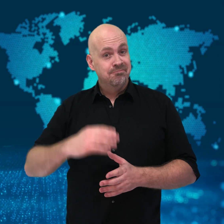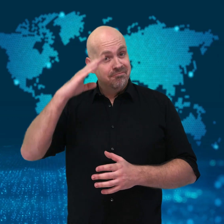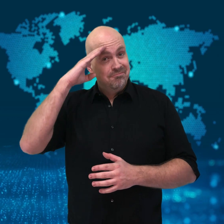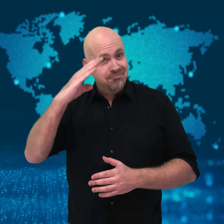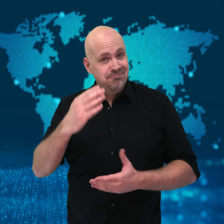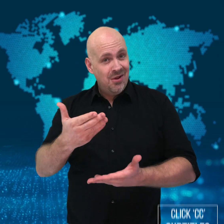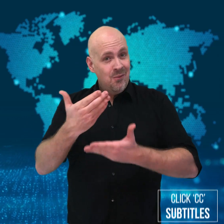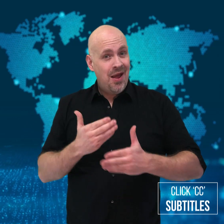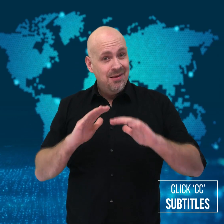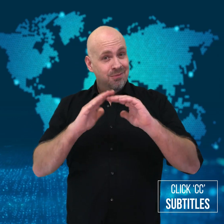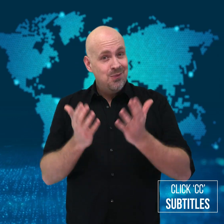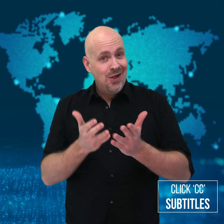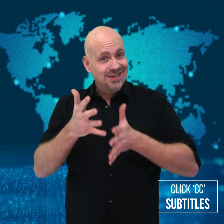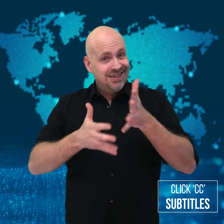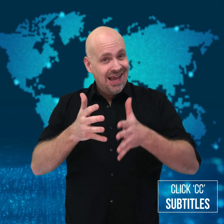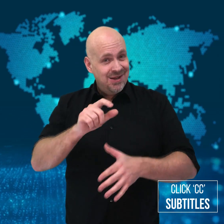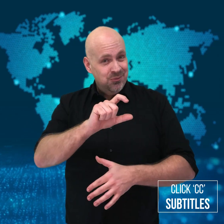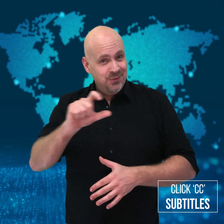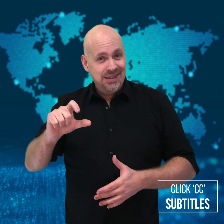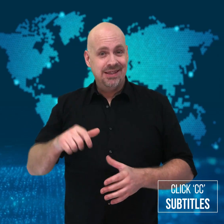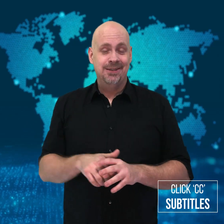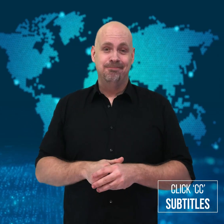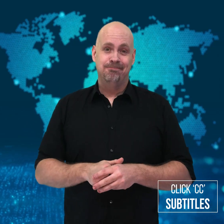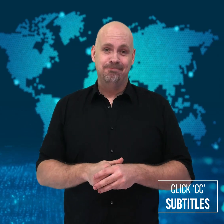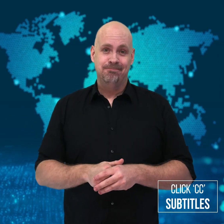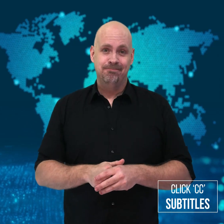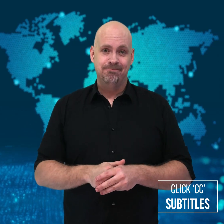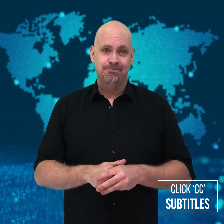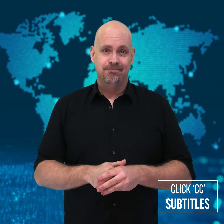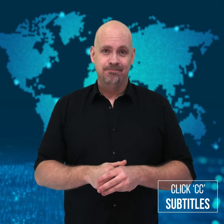Welcome to WorldSign Week!